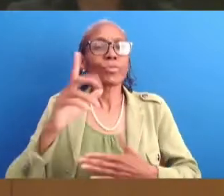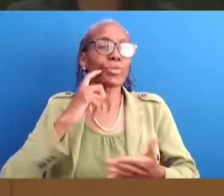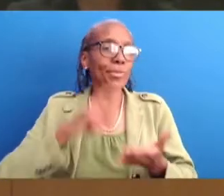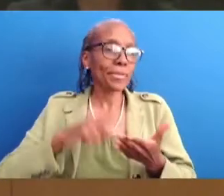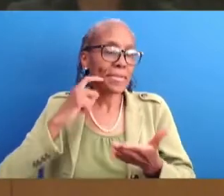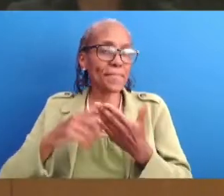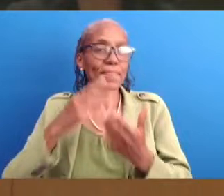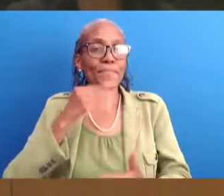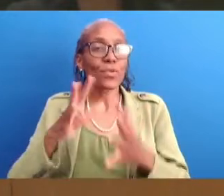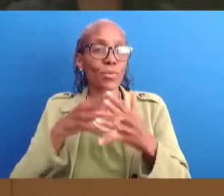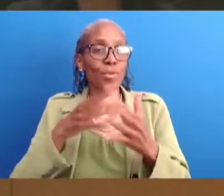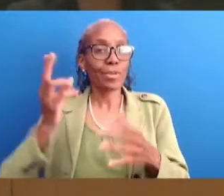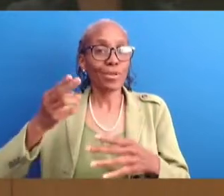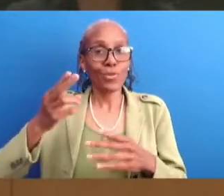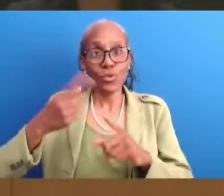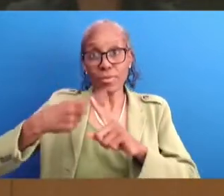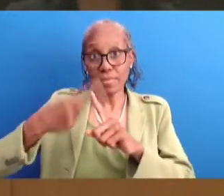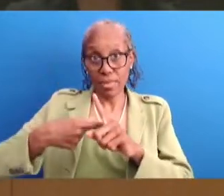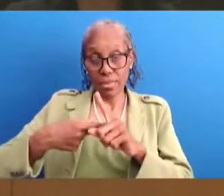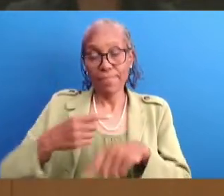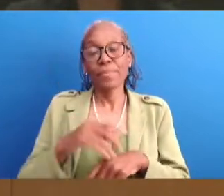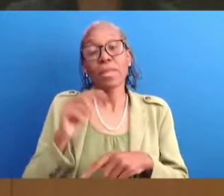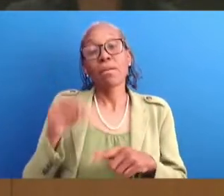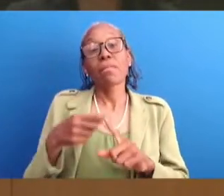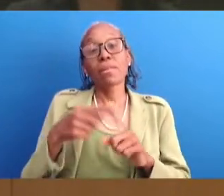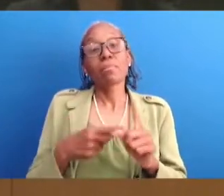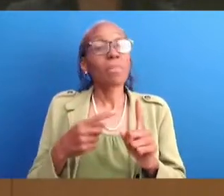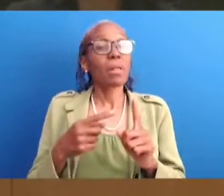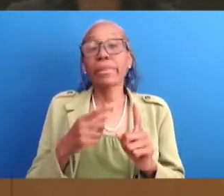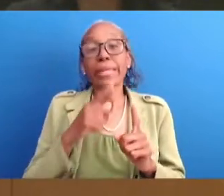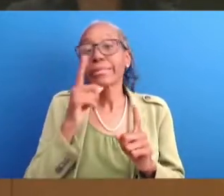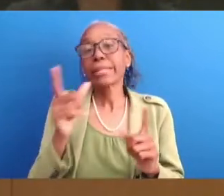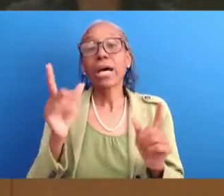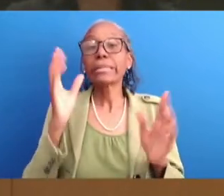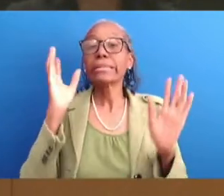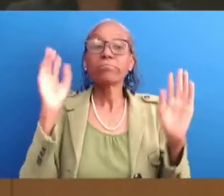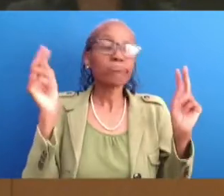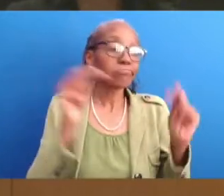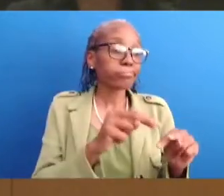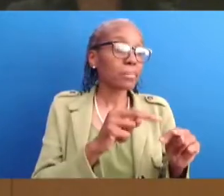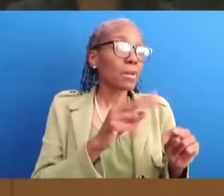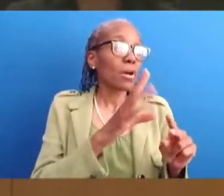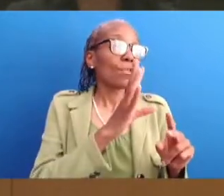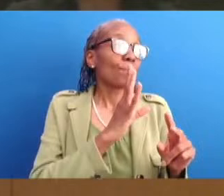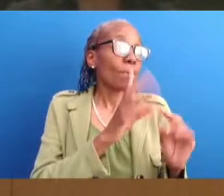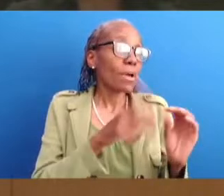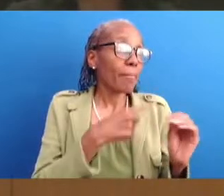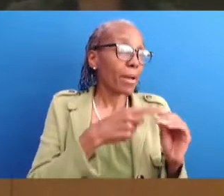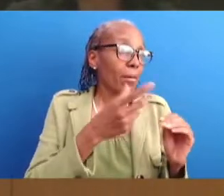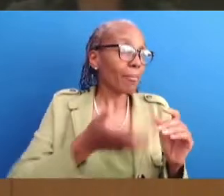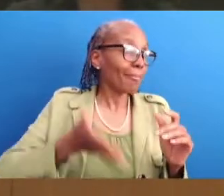SINCERE APPRECIATION FOR THIS PROCLAMATION AND YOUR RECOGNITION OF JEWISH AMERICAN